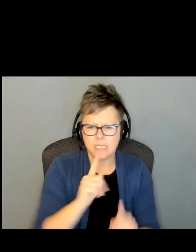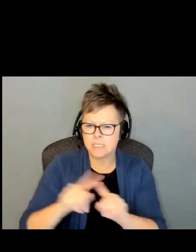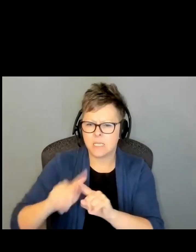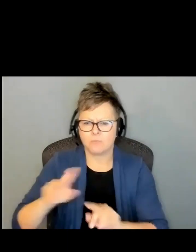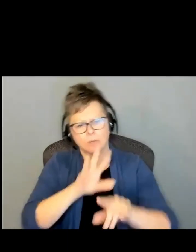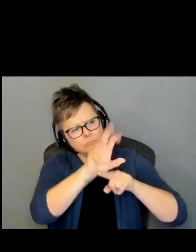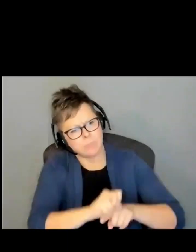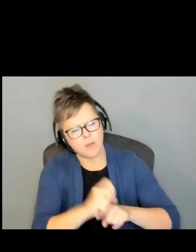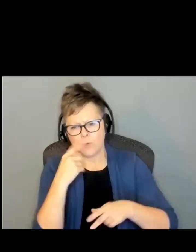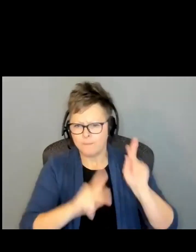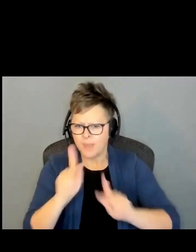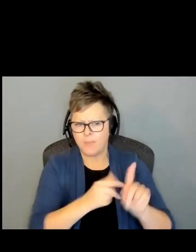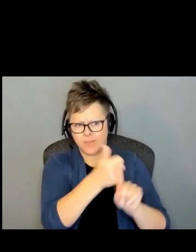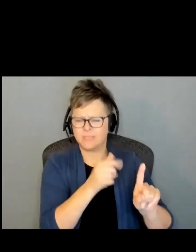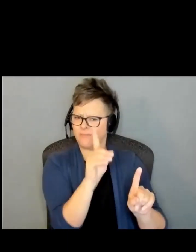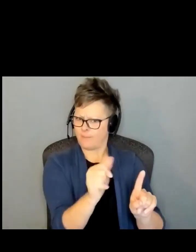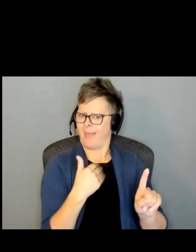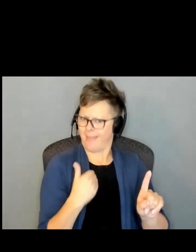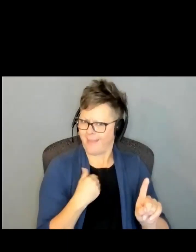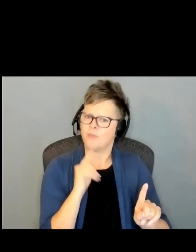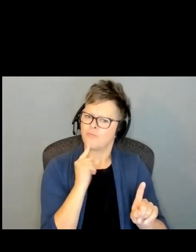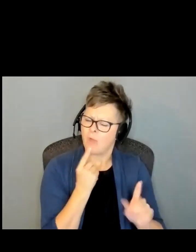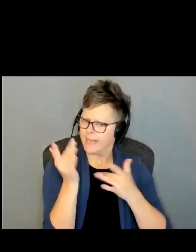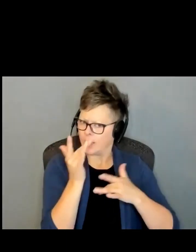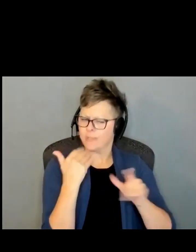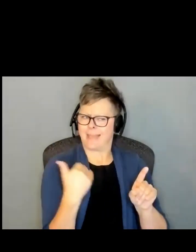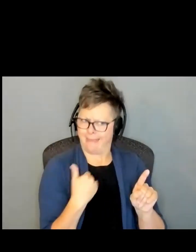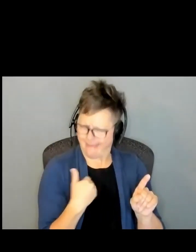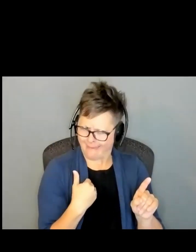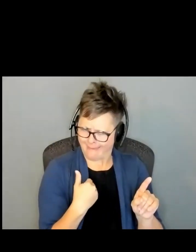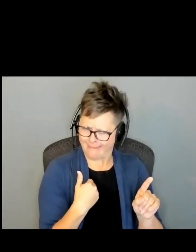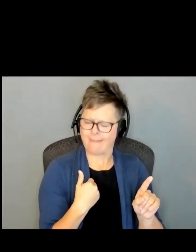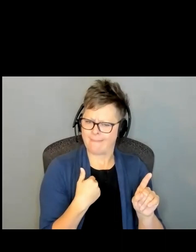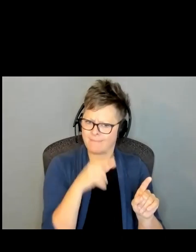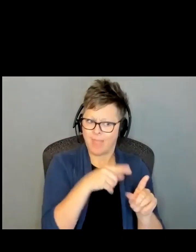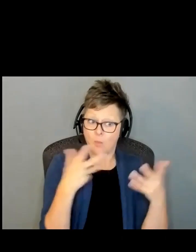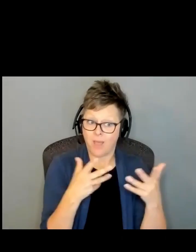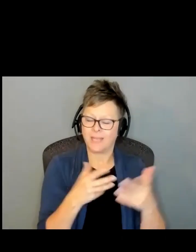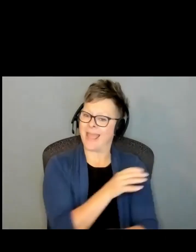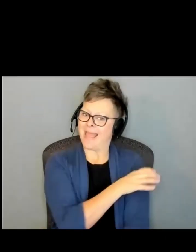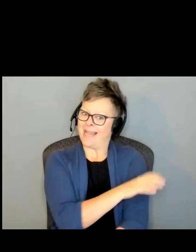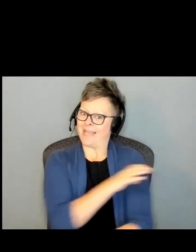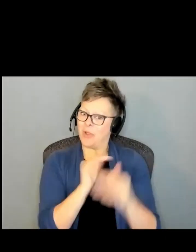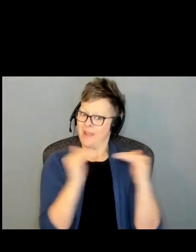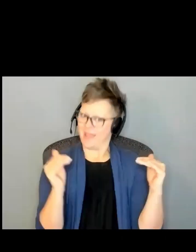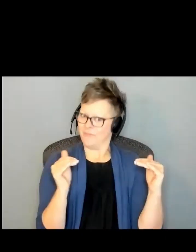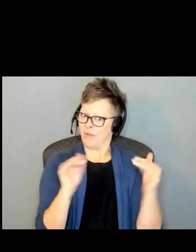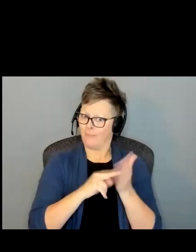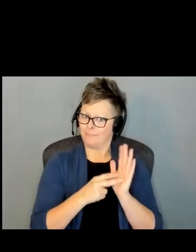illness and disability at the clinical level, which I see as a ground-level since the stories